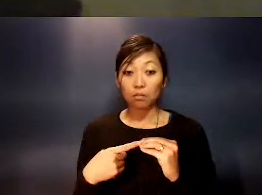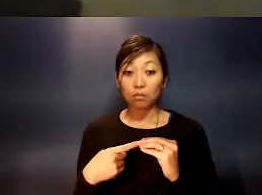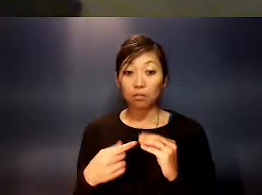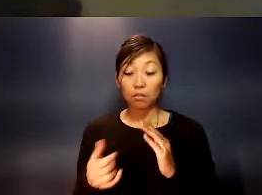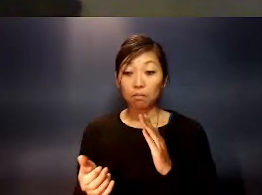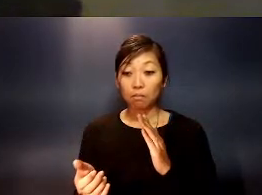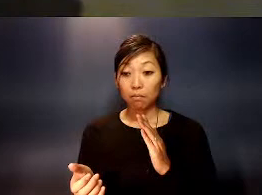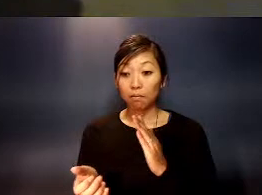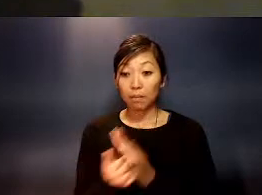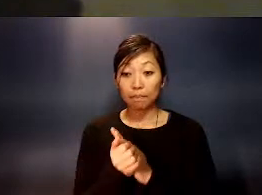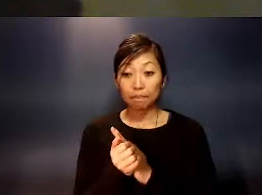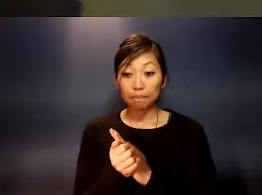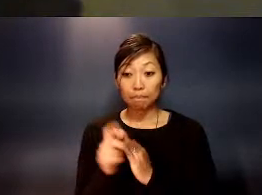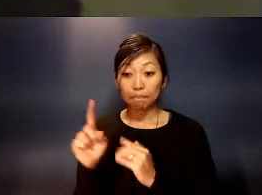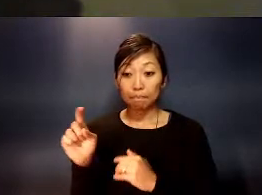SO THIS MOTION WOULD BE TO